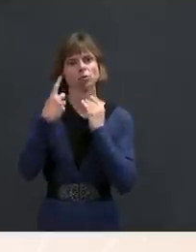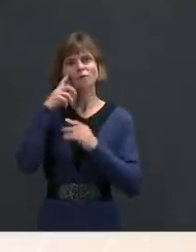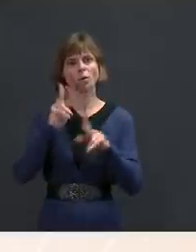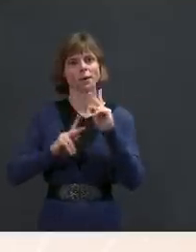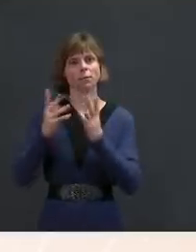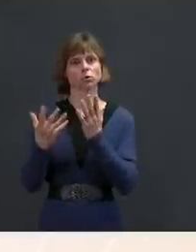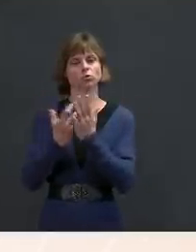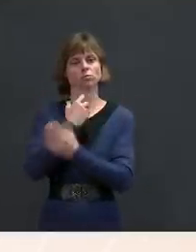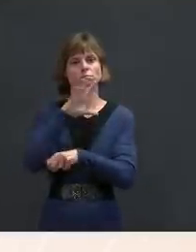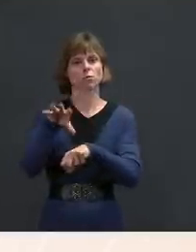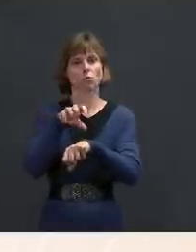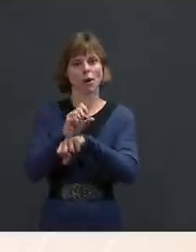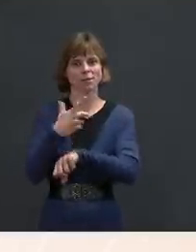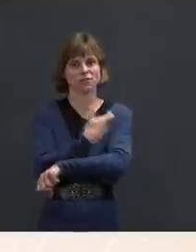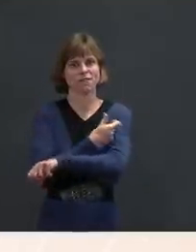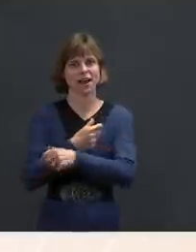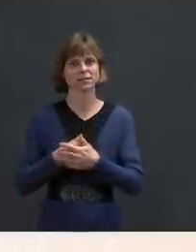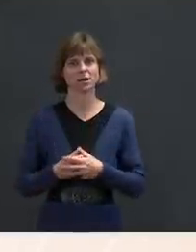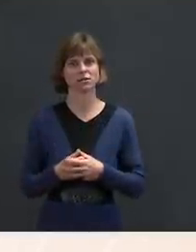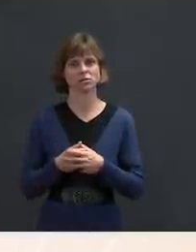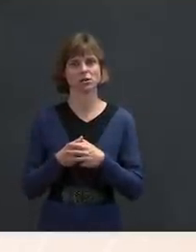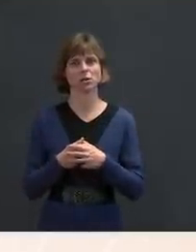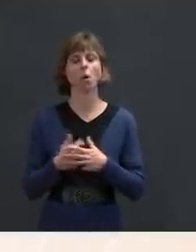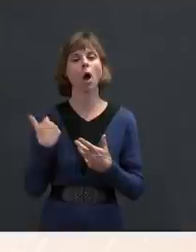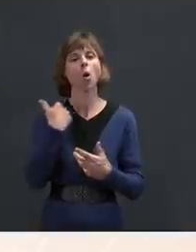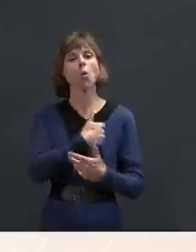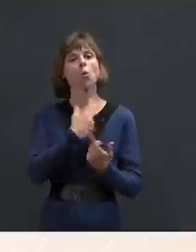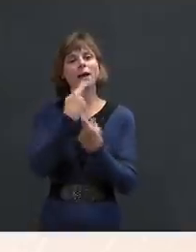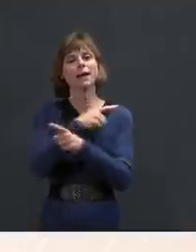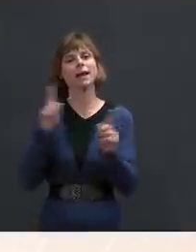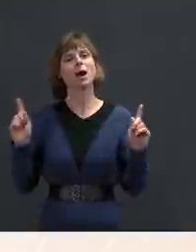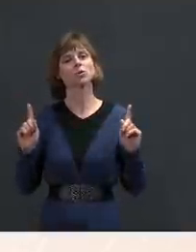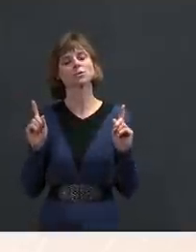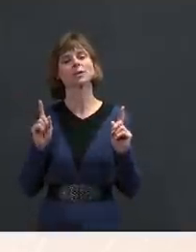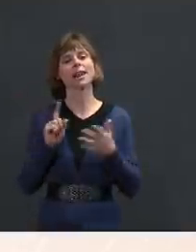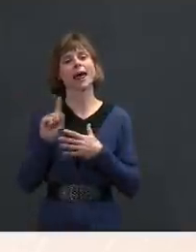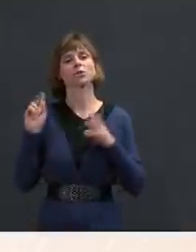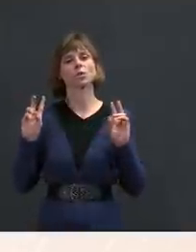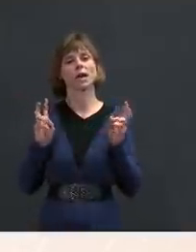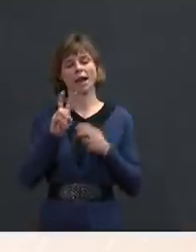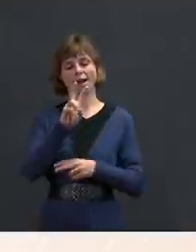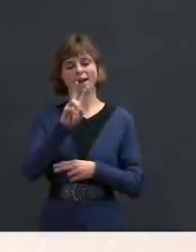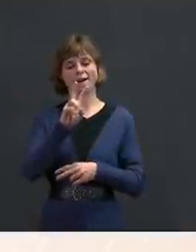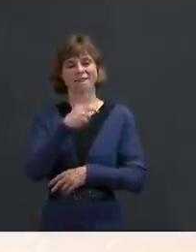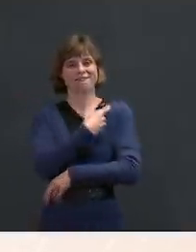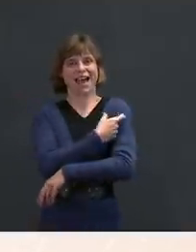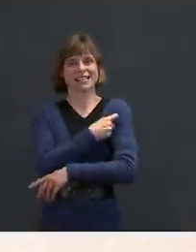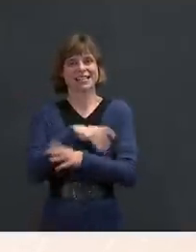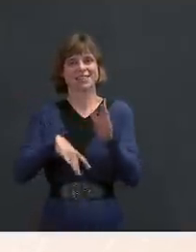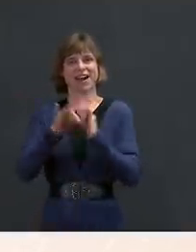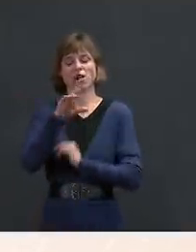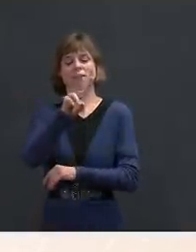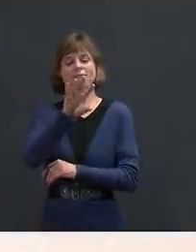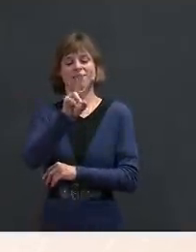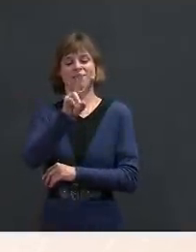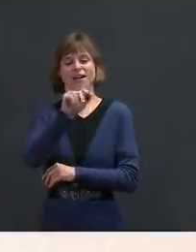we made last week about Vaccine Finder. And it's just available, of course, in about a half a dozen states at this point in time.